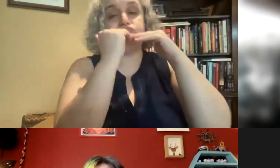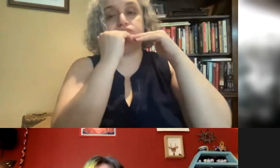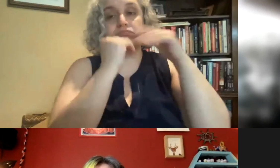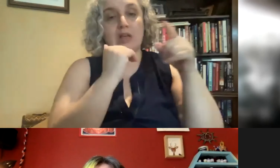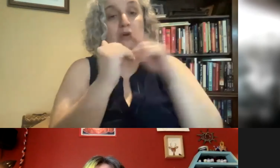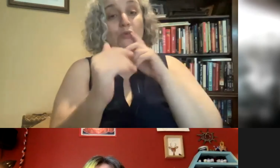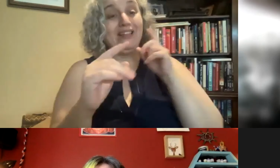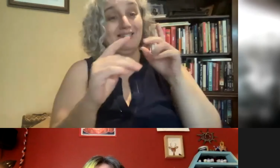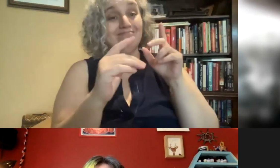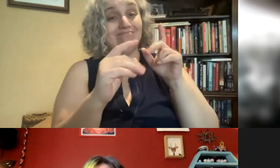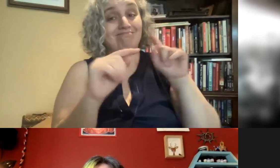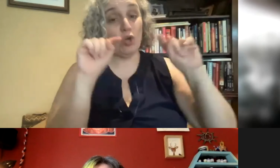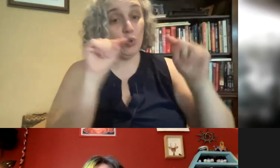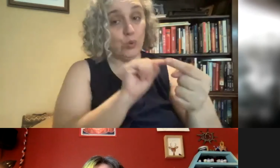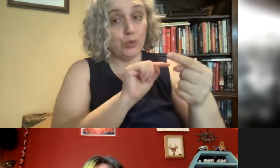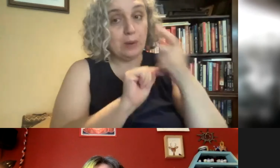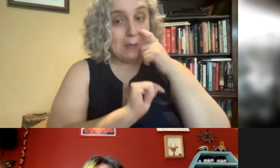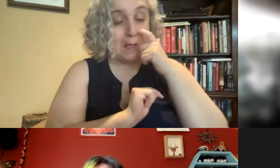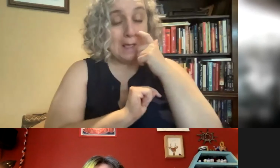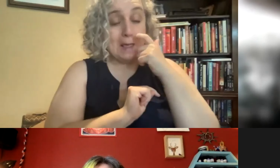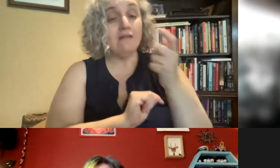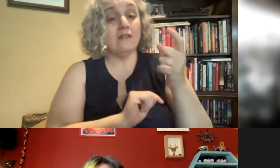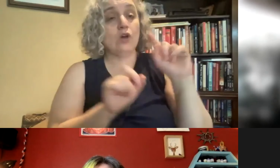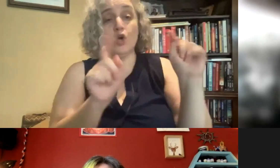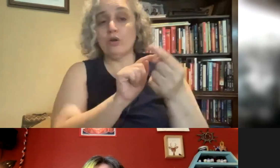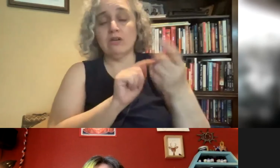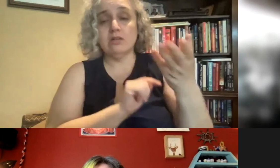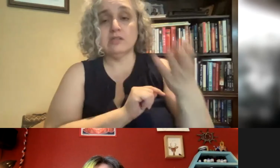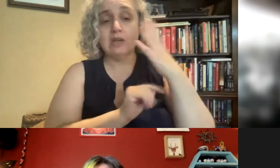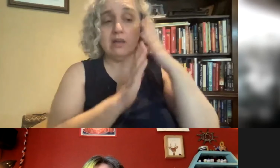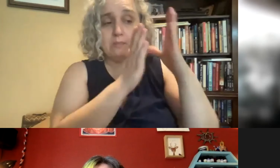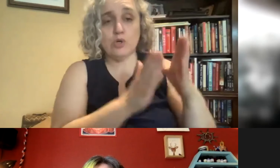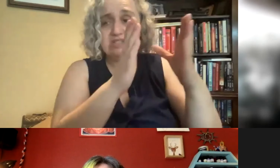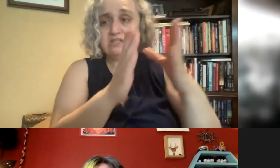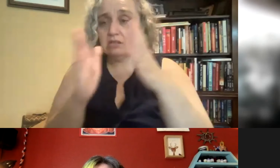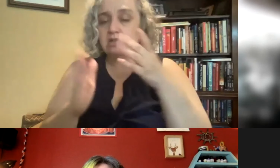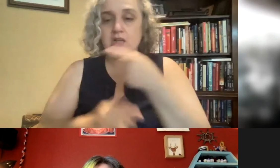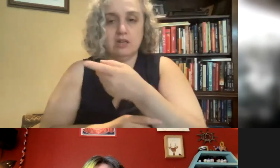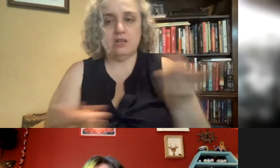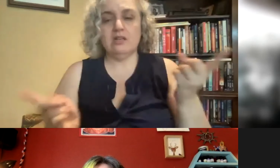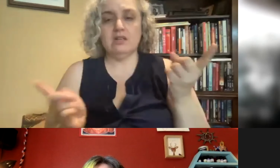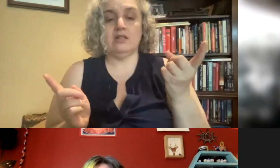and that they are hurting the individuals that are in the minority,